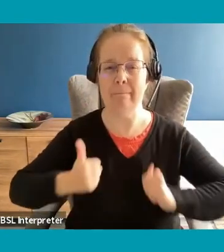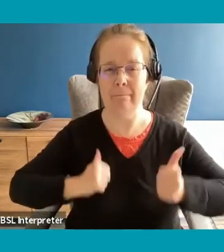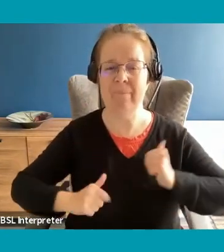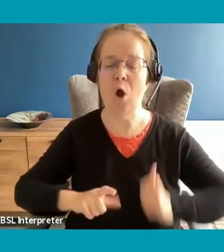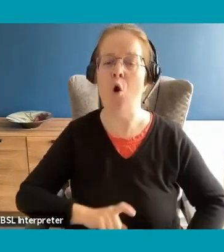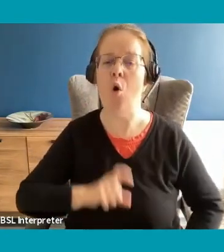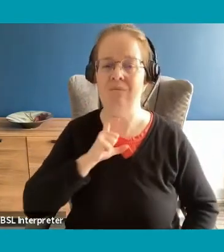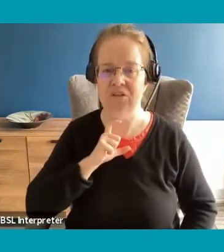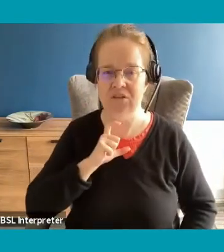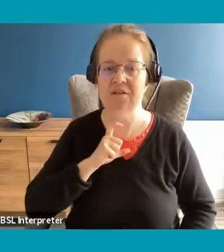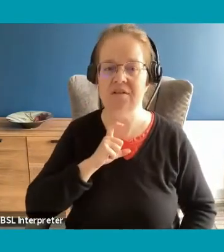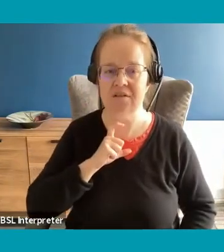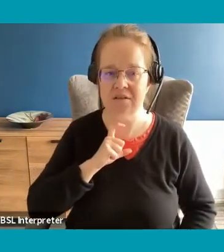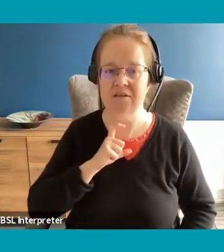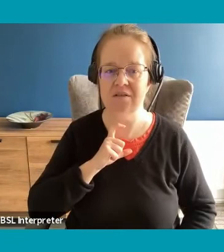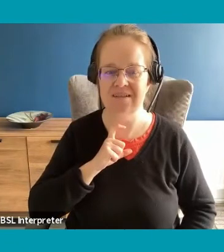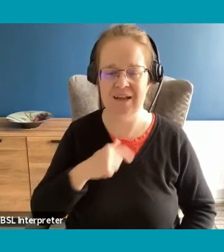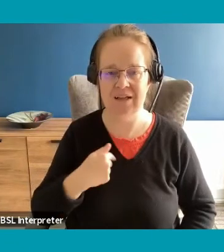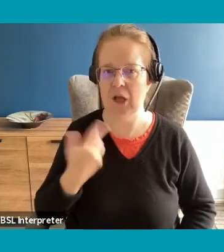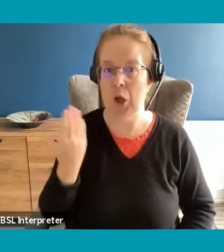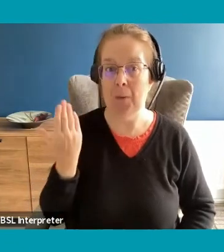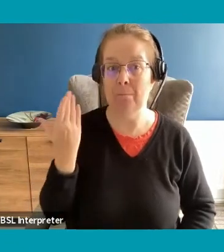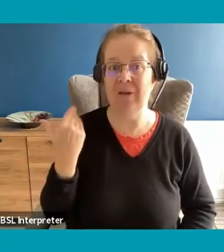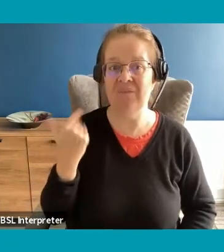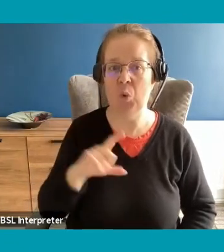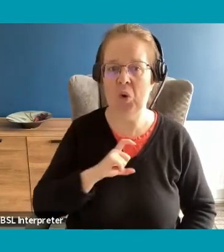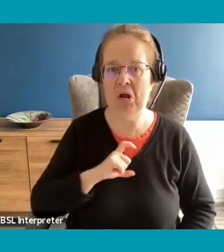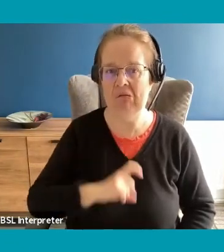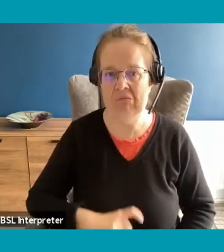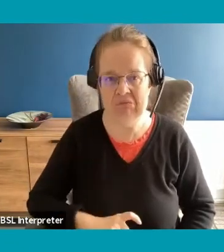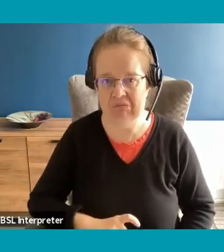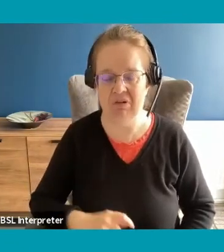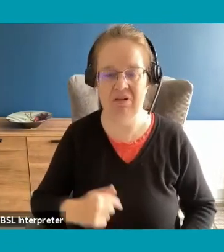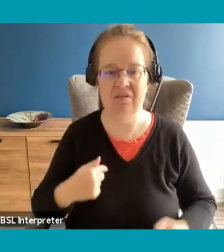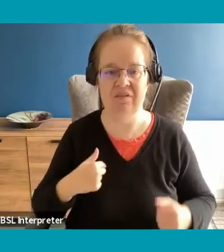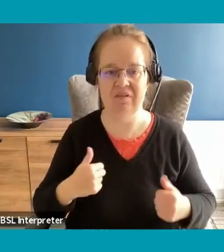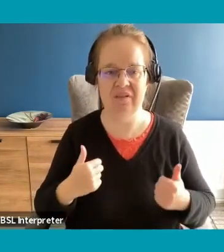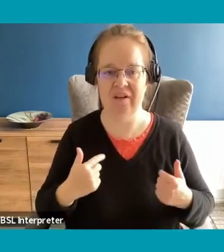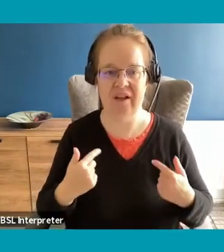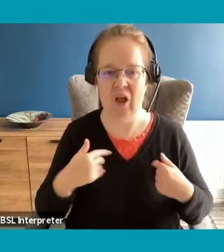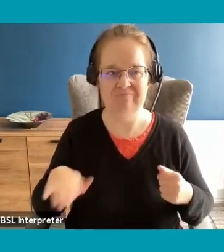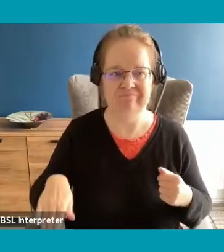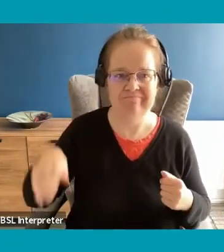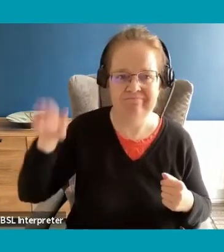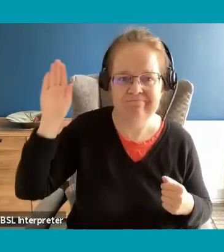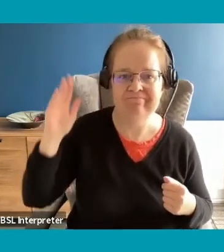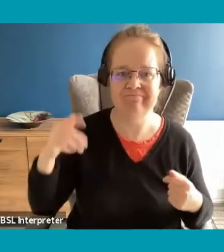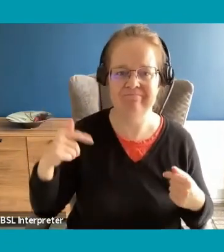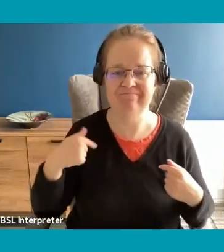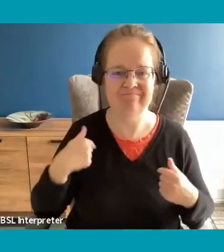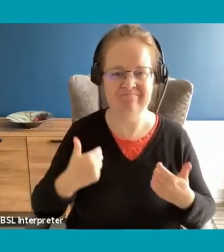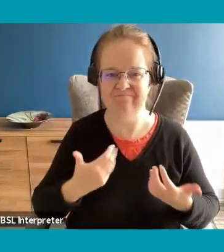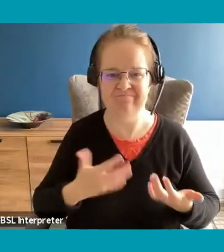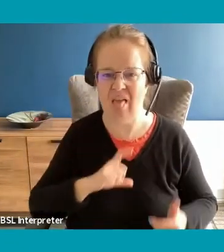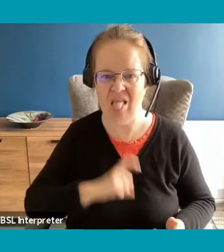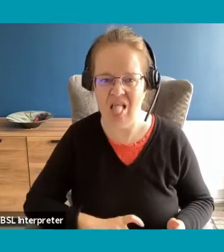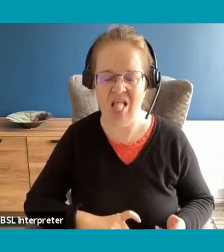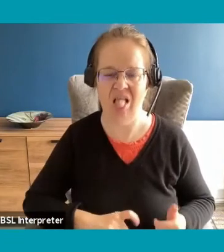Because I wasn't too great in those areas was when I was growing up right from my childhood but having